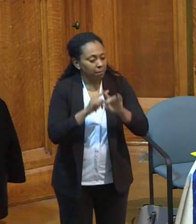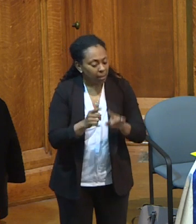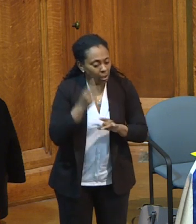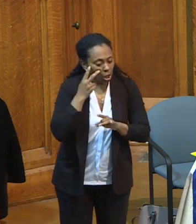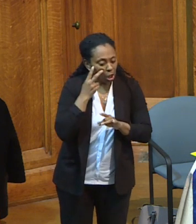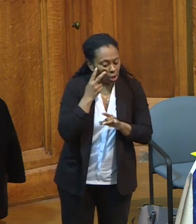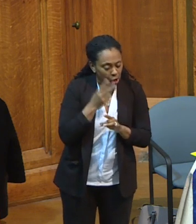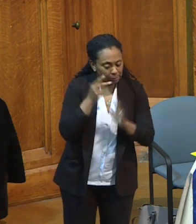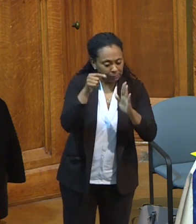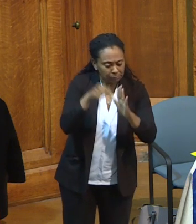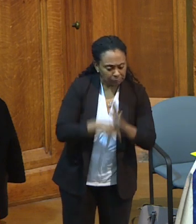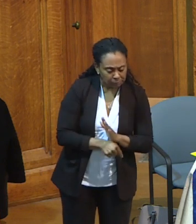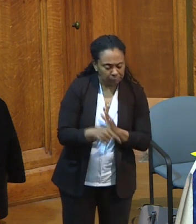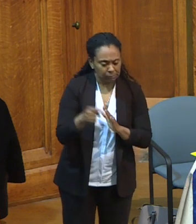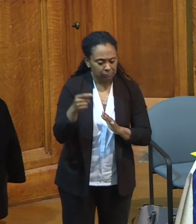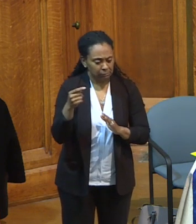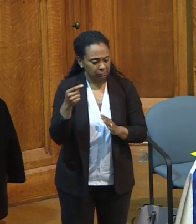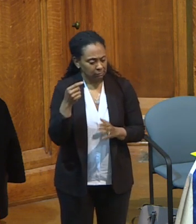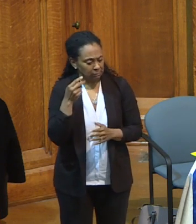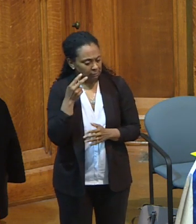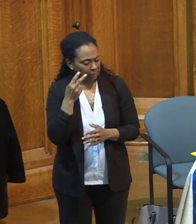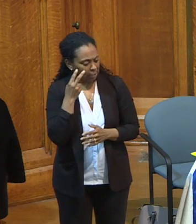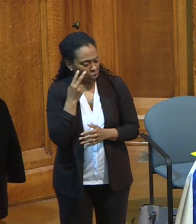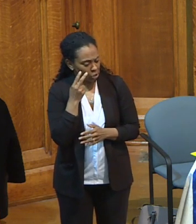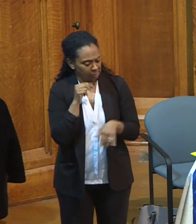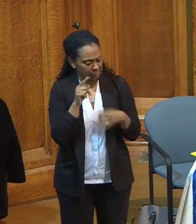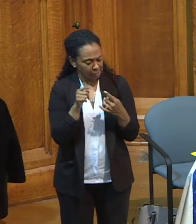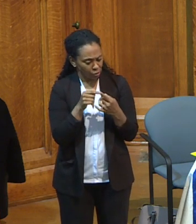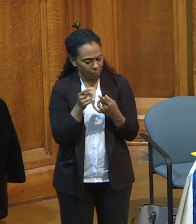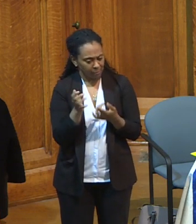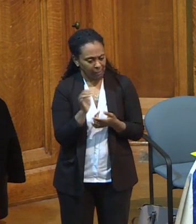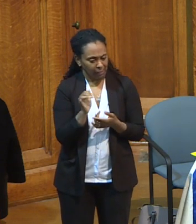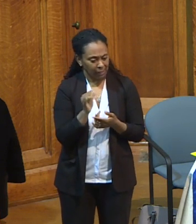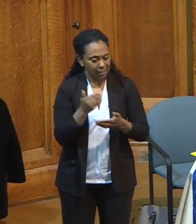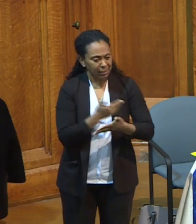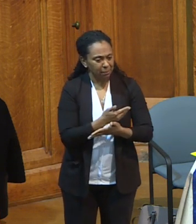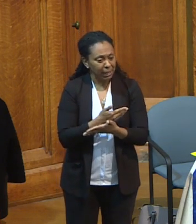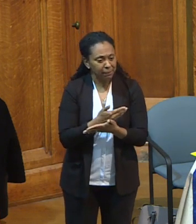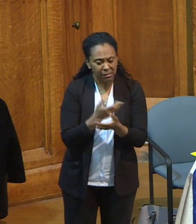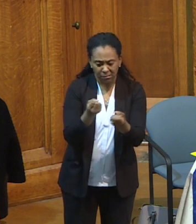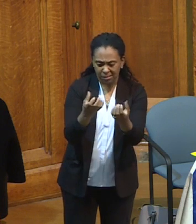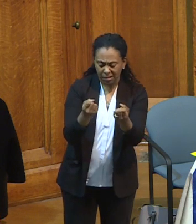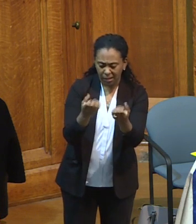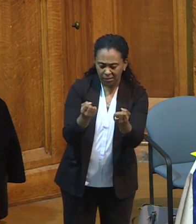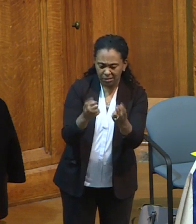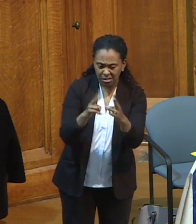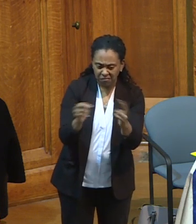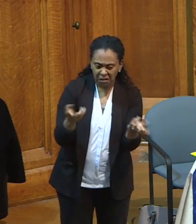But looking into this, it looks to me as though baby sign is very beneficial to the intellectual